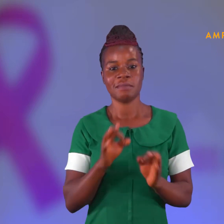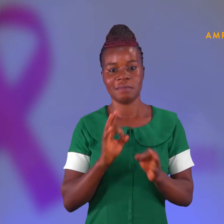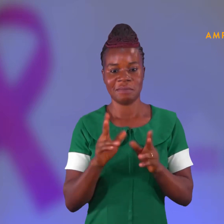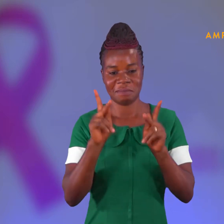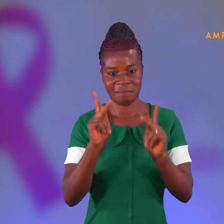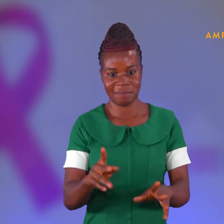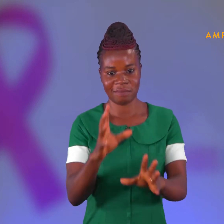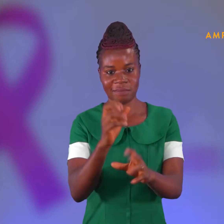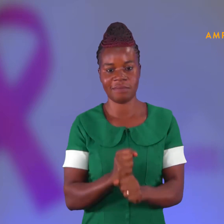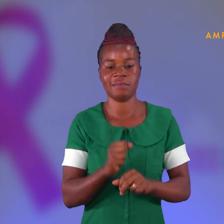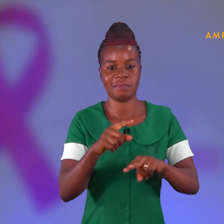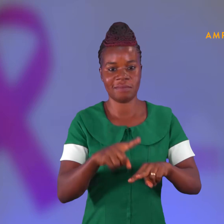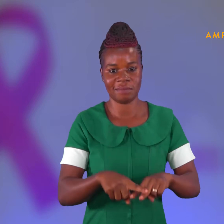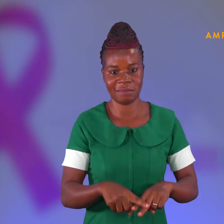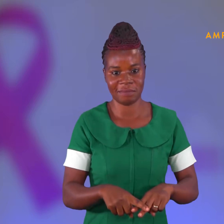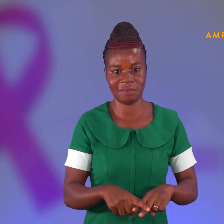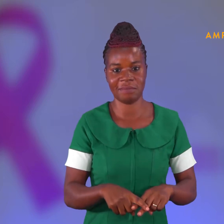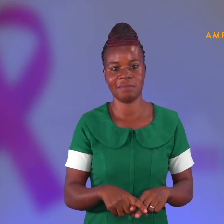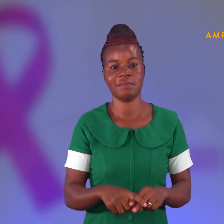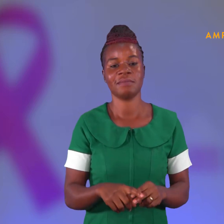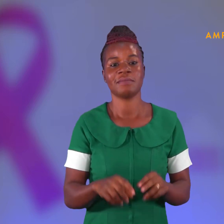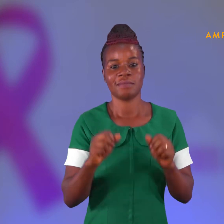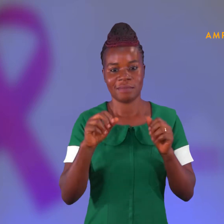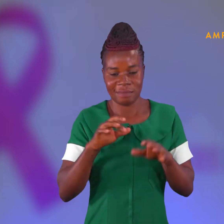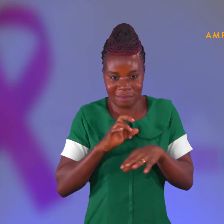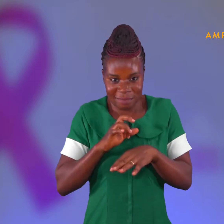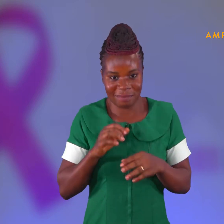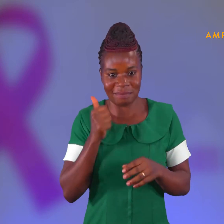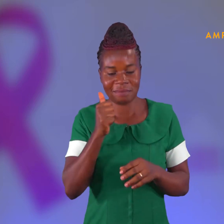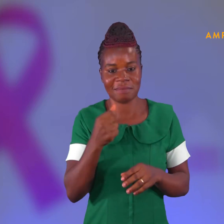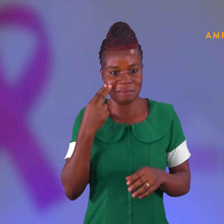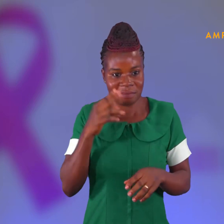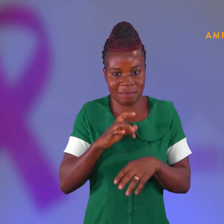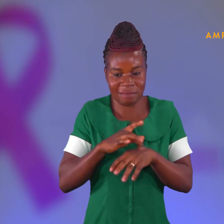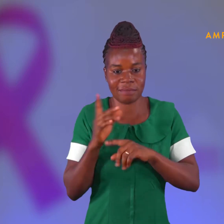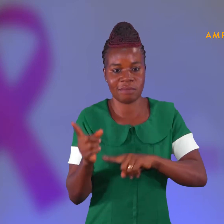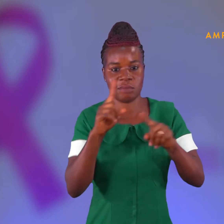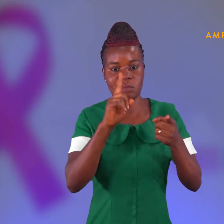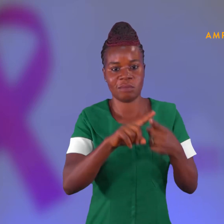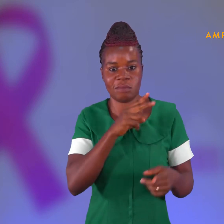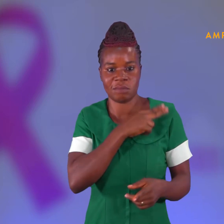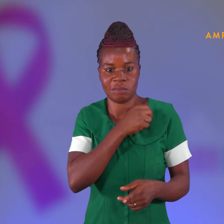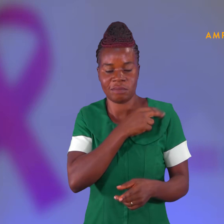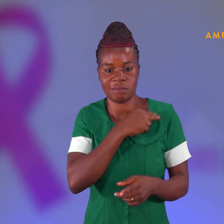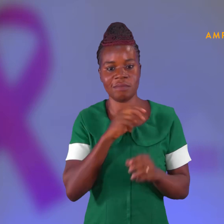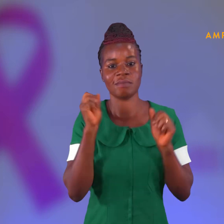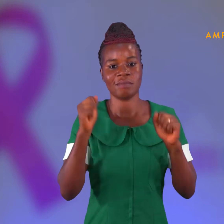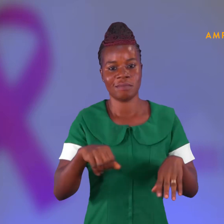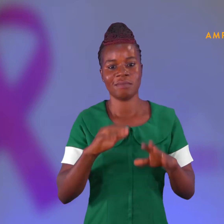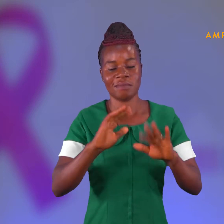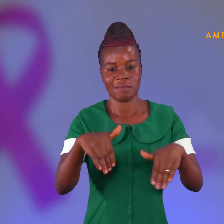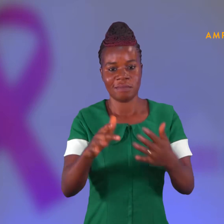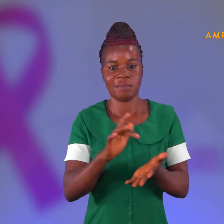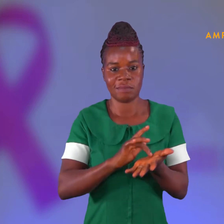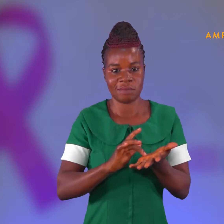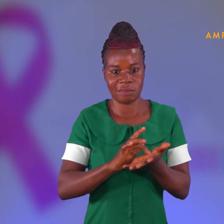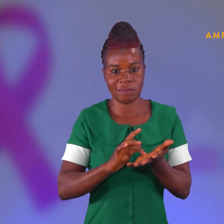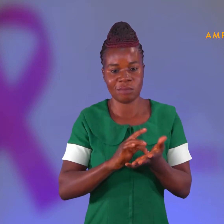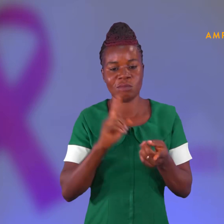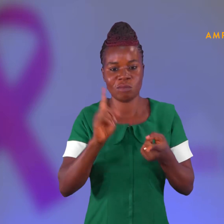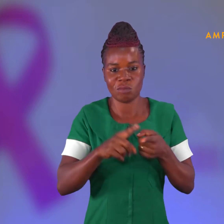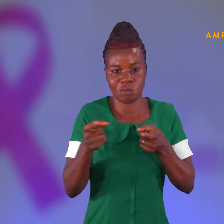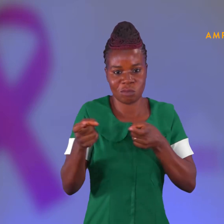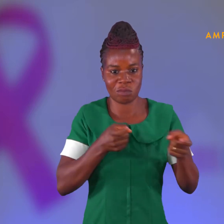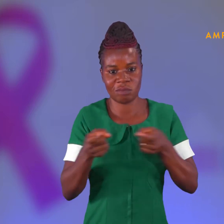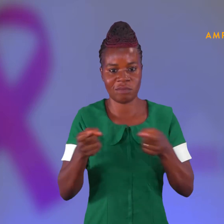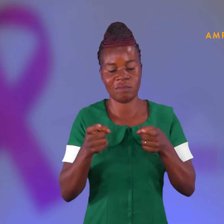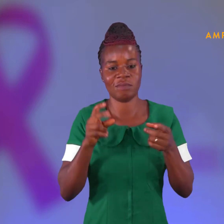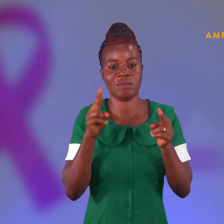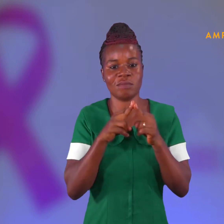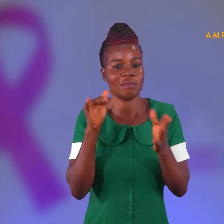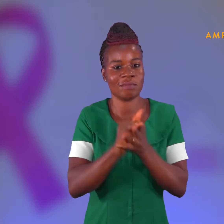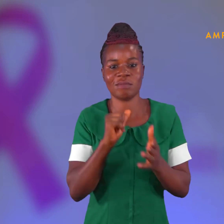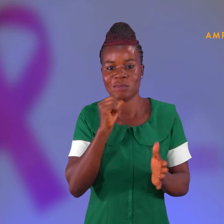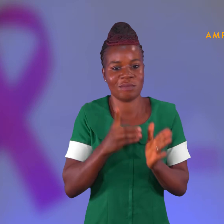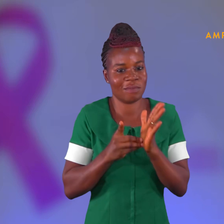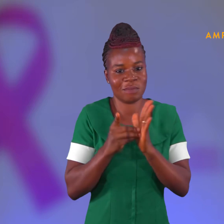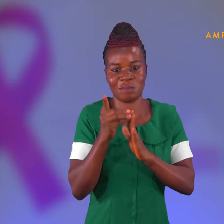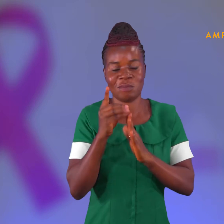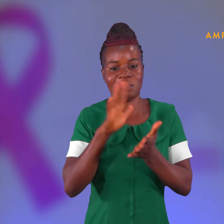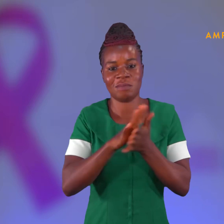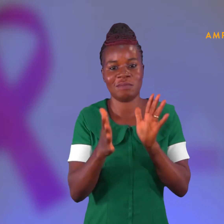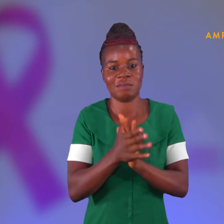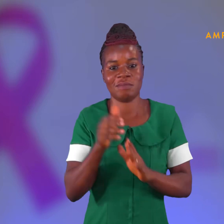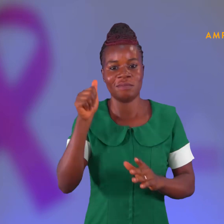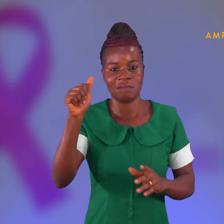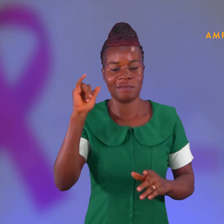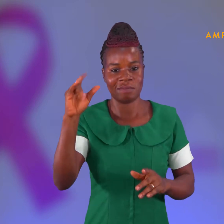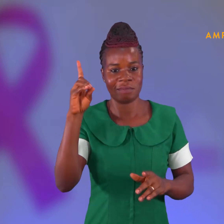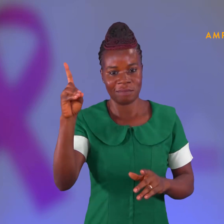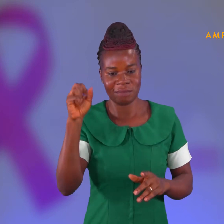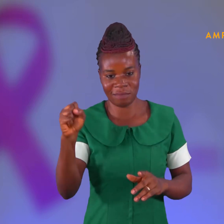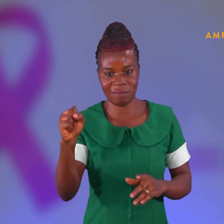If a person is infected with HIV and it is identified very early, he can attend a hospital and be put on medication to control the infection so that the HIV does not develop into AIDS.